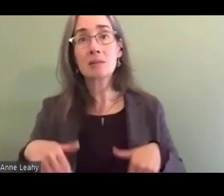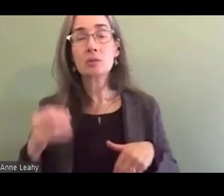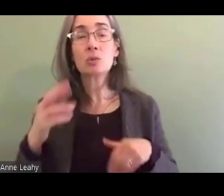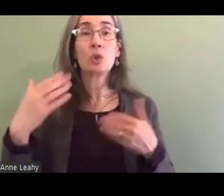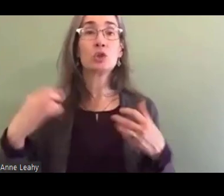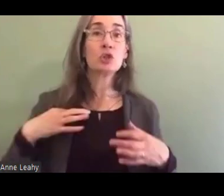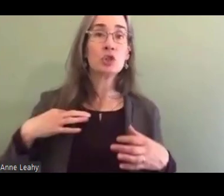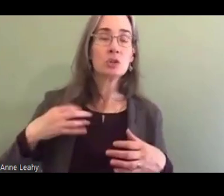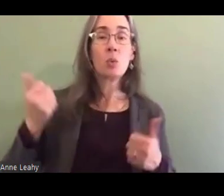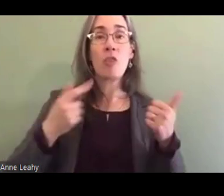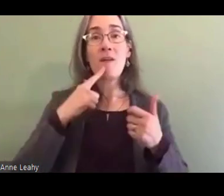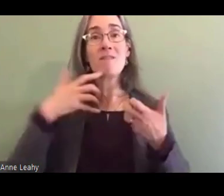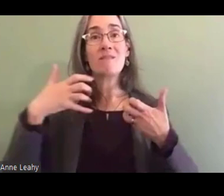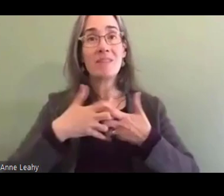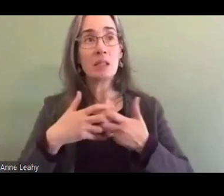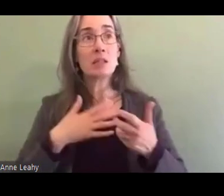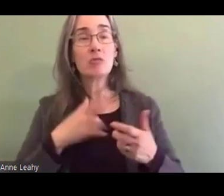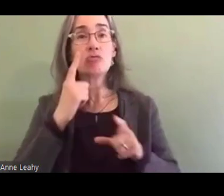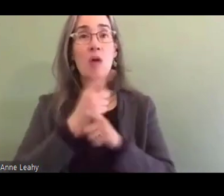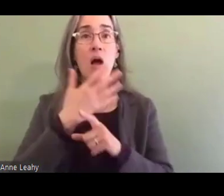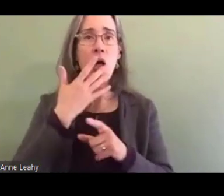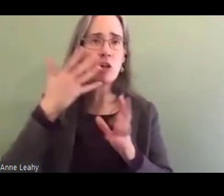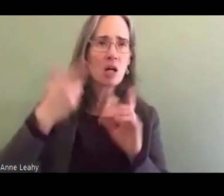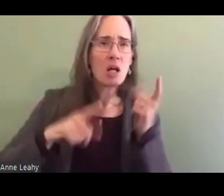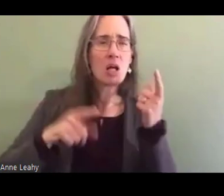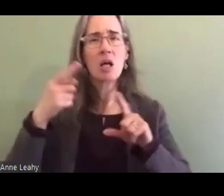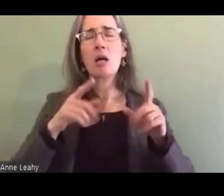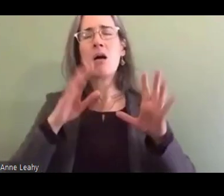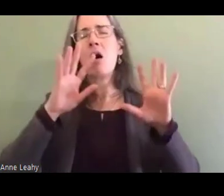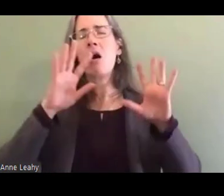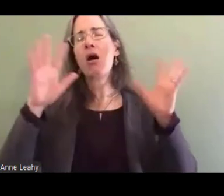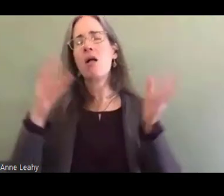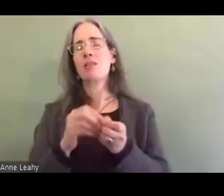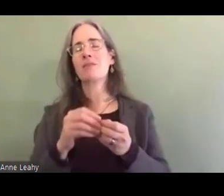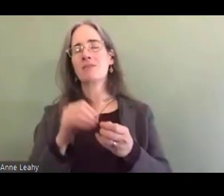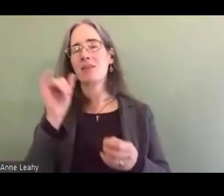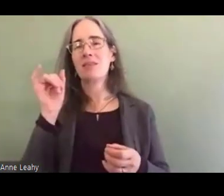Whether they fit. Whether it was the right color and all of that sort of thing.